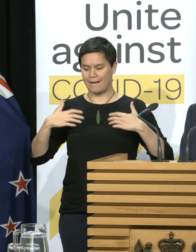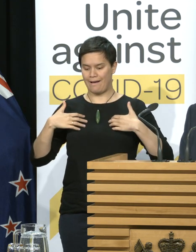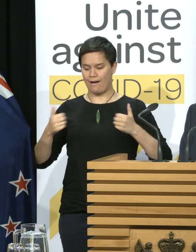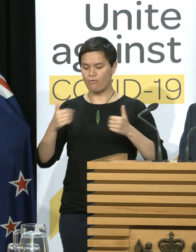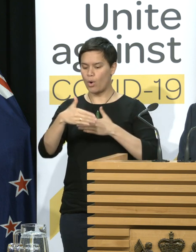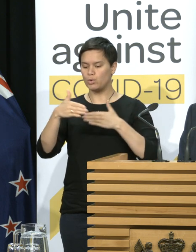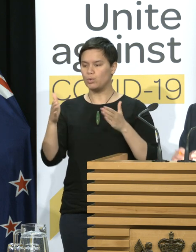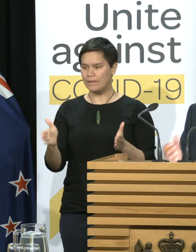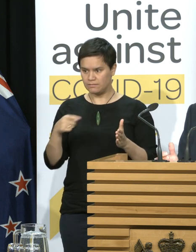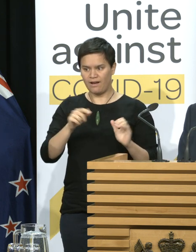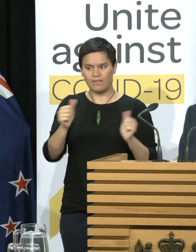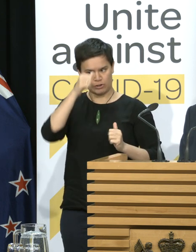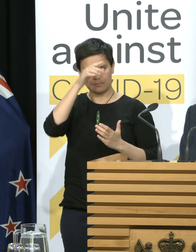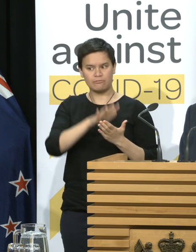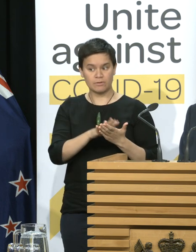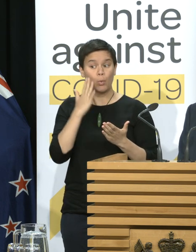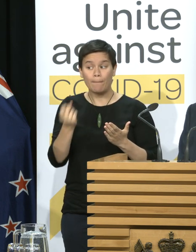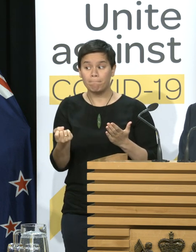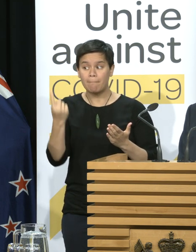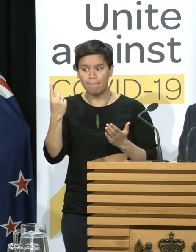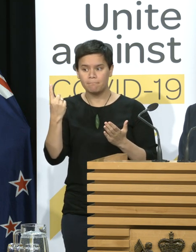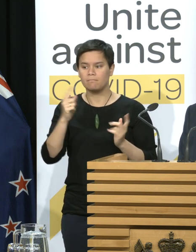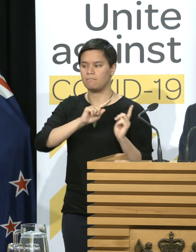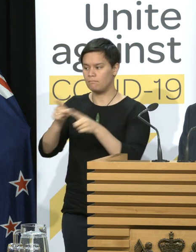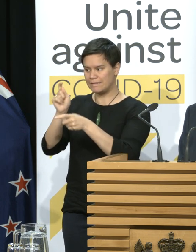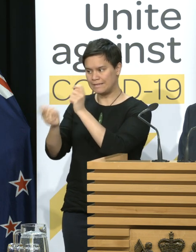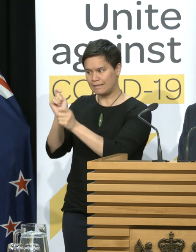in doing this when they have had cases in the community earlier in the year. Do you have thresholds?